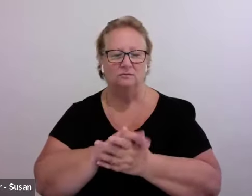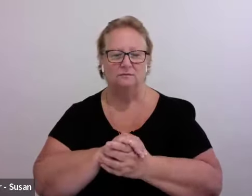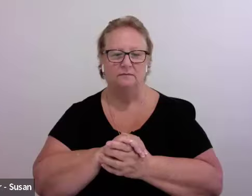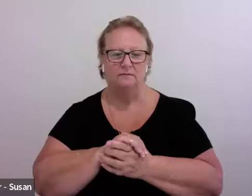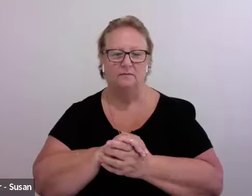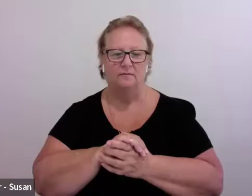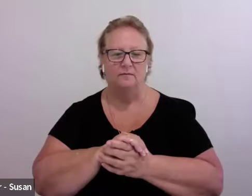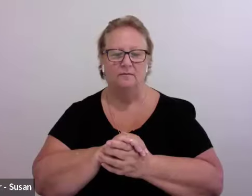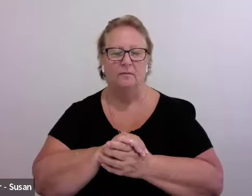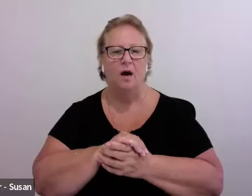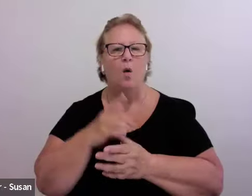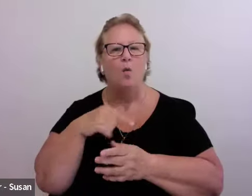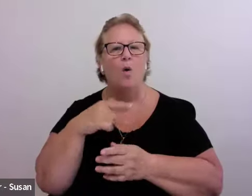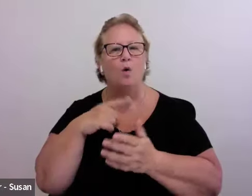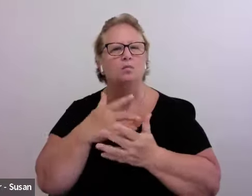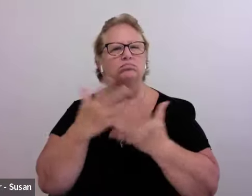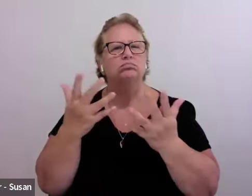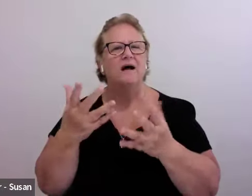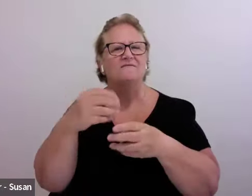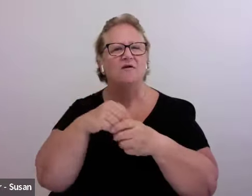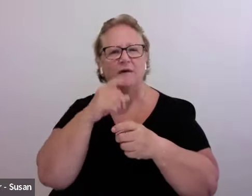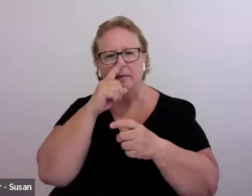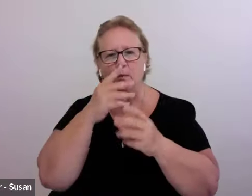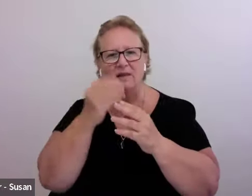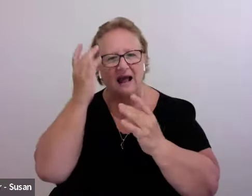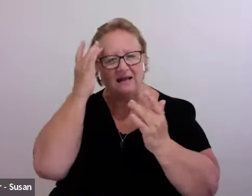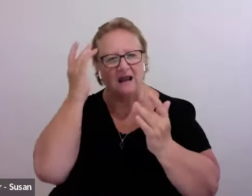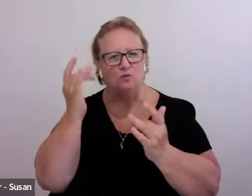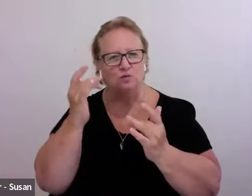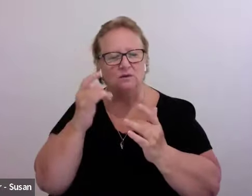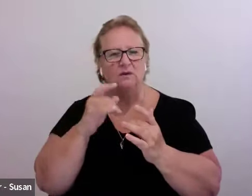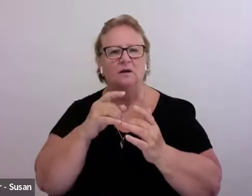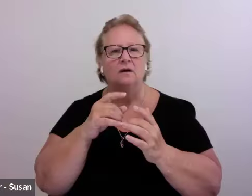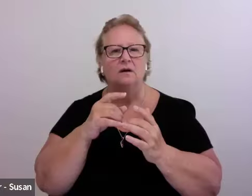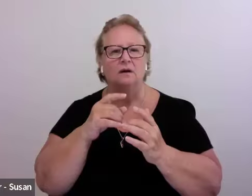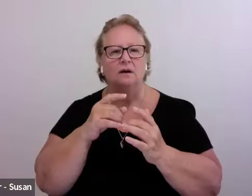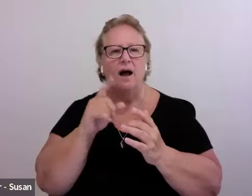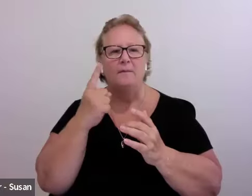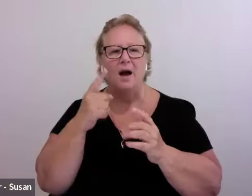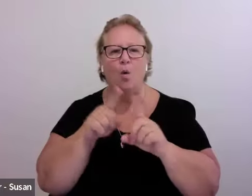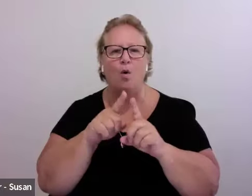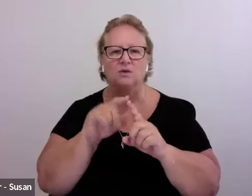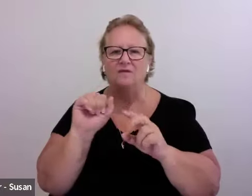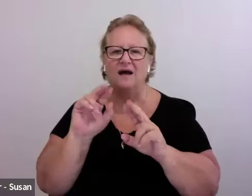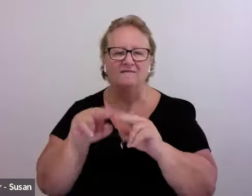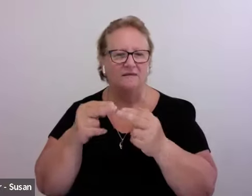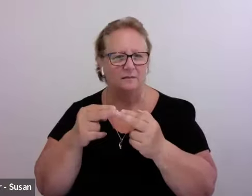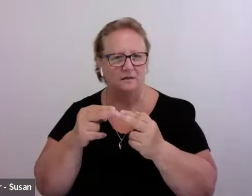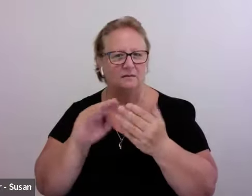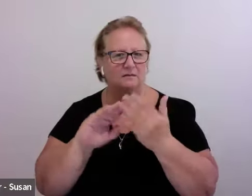the co-design. MARY: Fantastic. I'm going to go to Teresa's question in the chat which is we wanted to